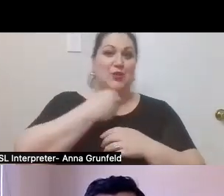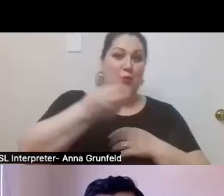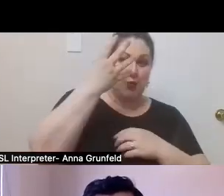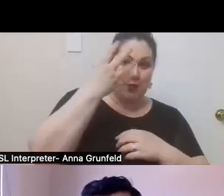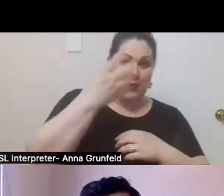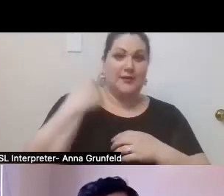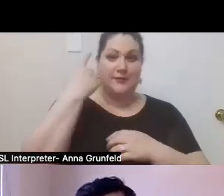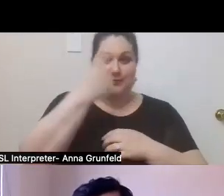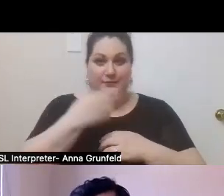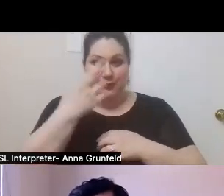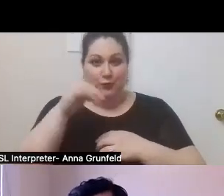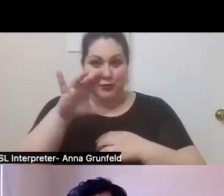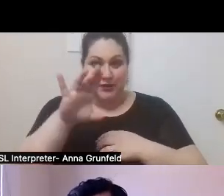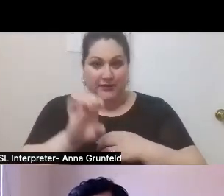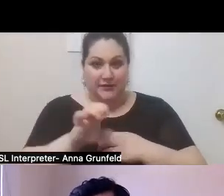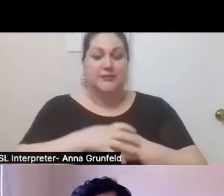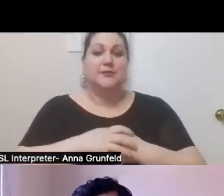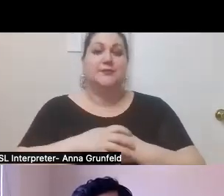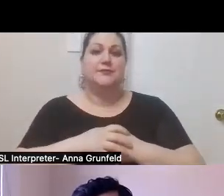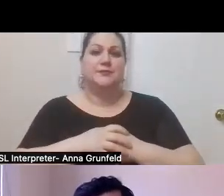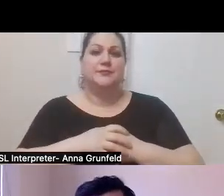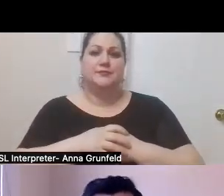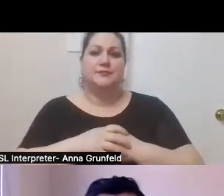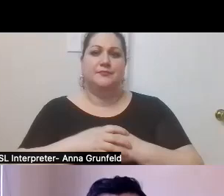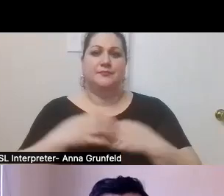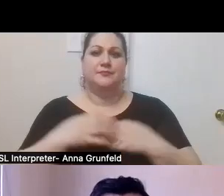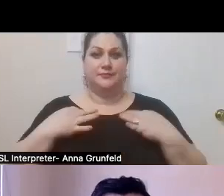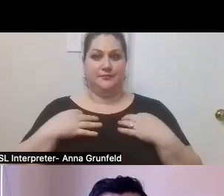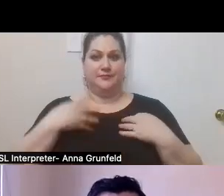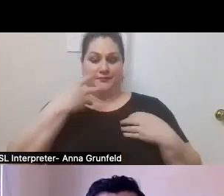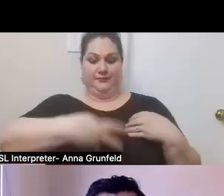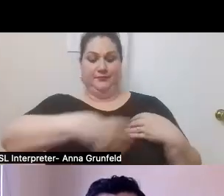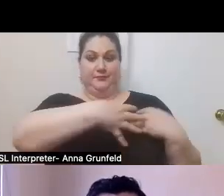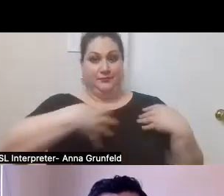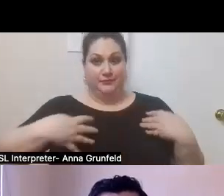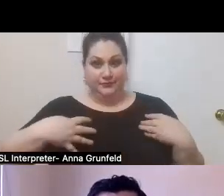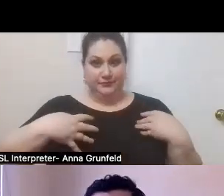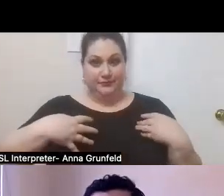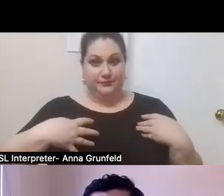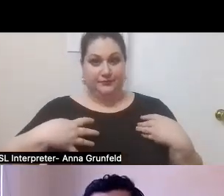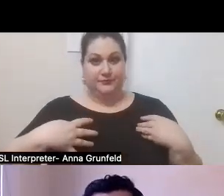I'm wearing a checkered shirt with a dark blue blazer.